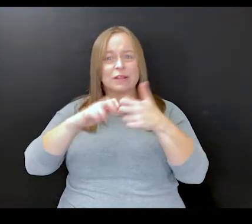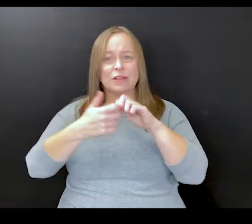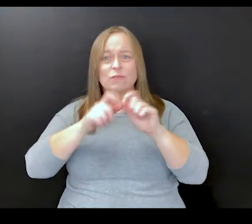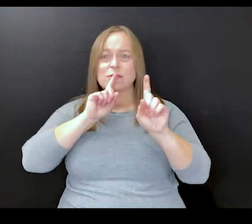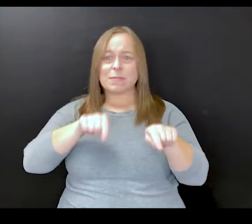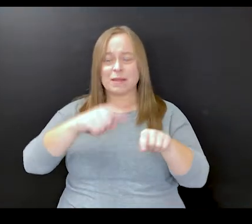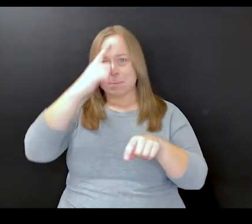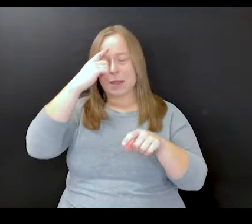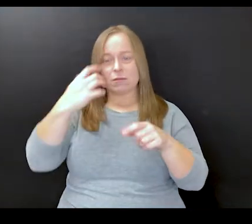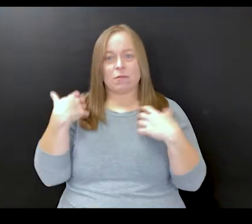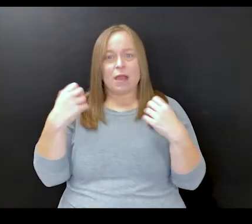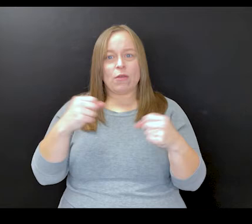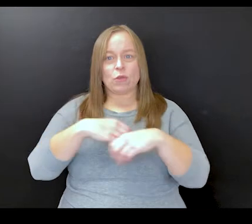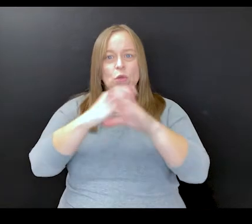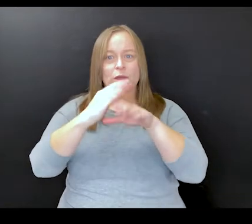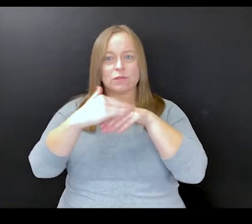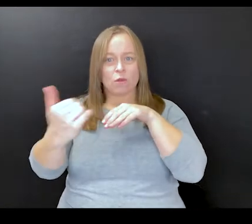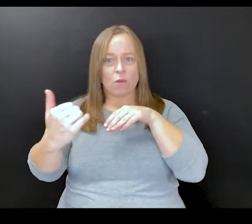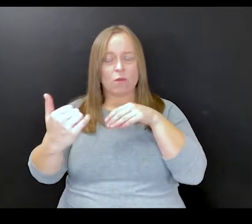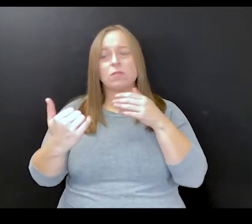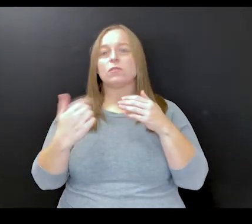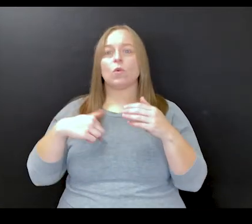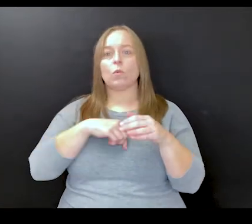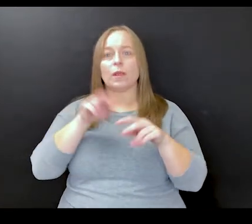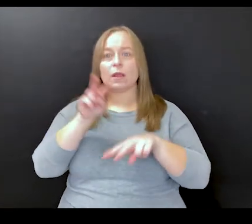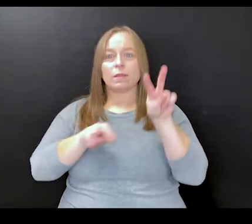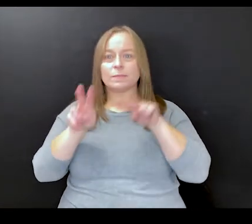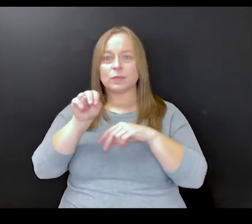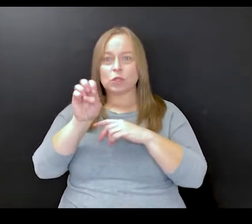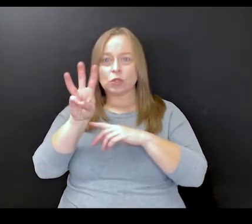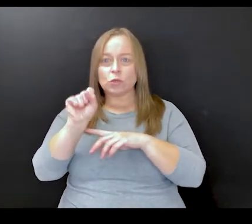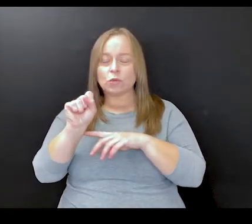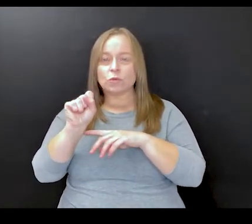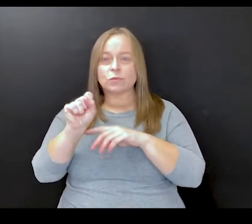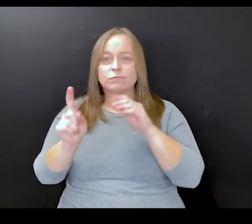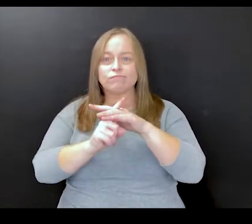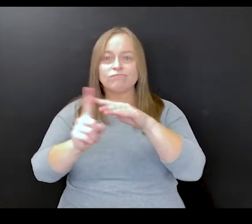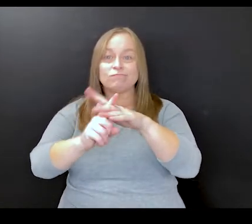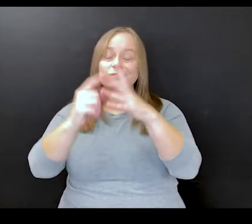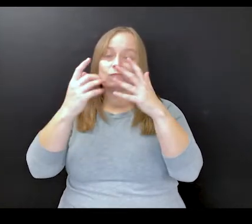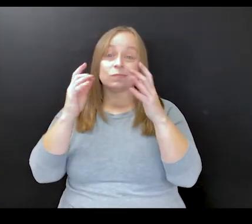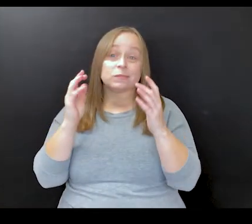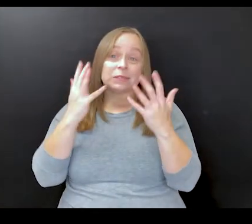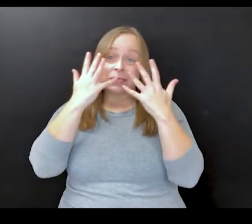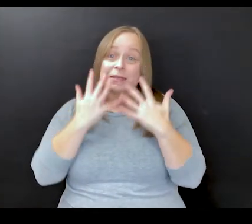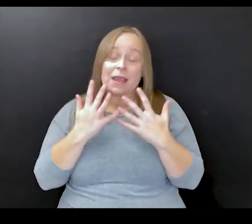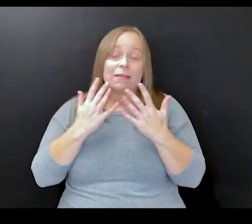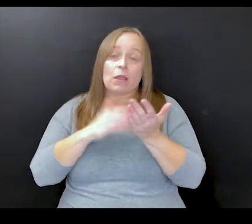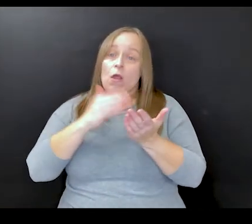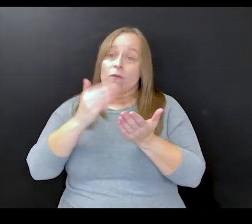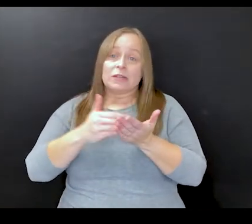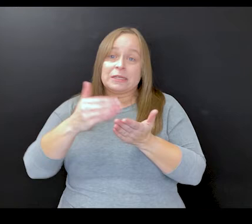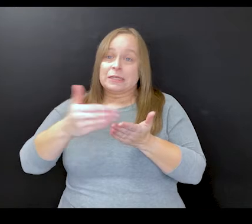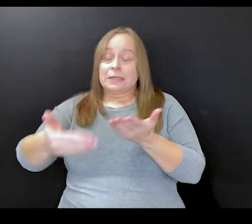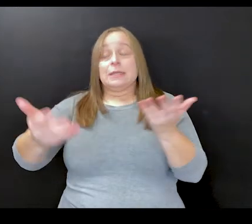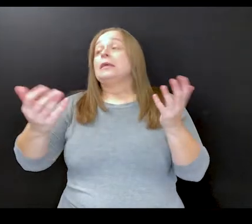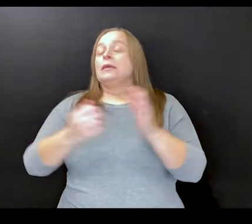and response to mental health crisis calls. As we look at the news, it's happening, unfortunately all too often.